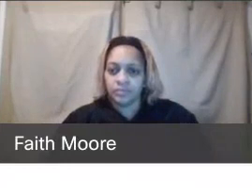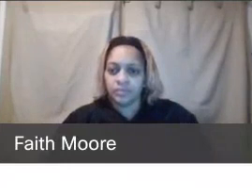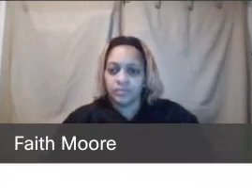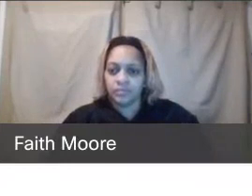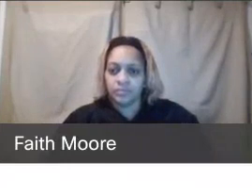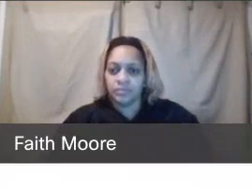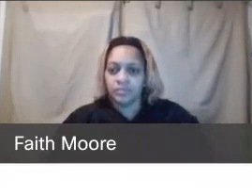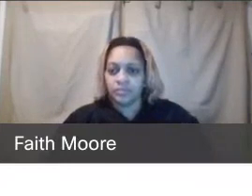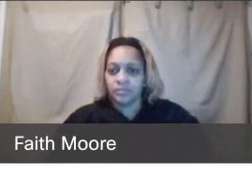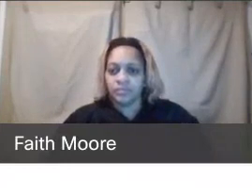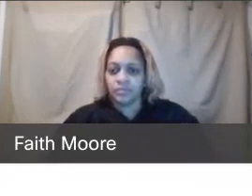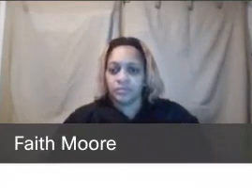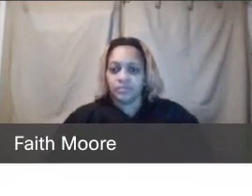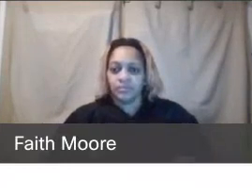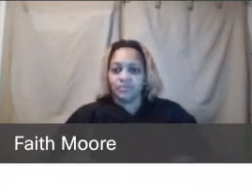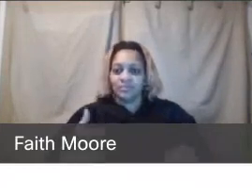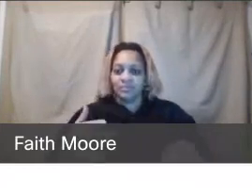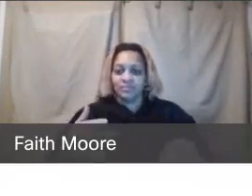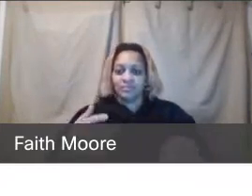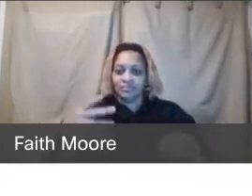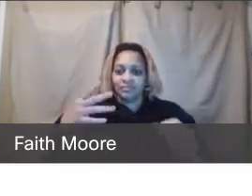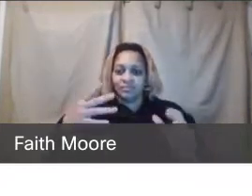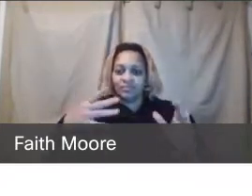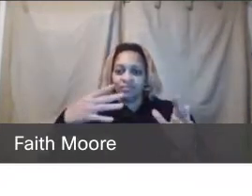Uh, the park service property ends and D. C.